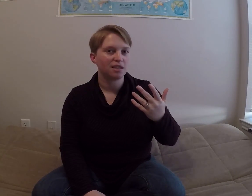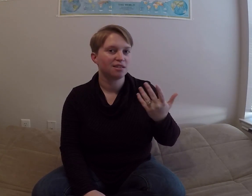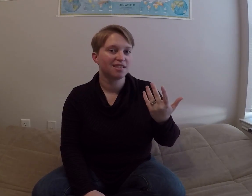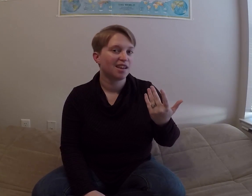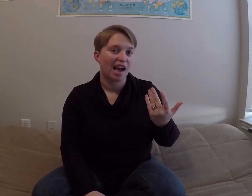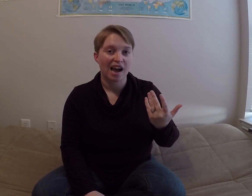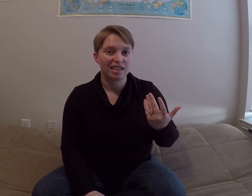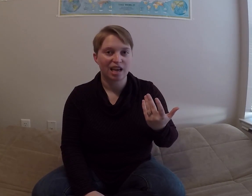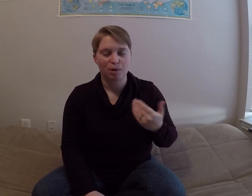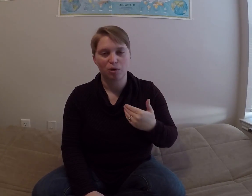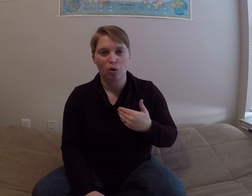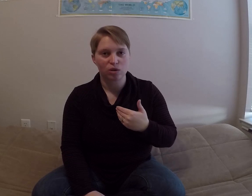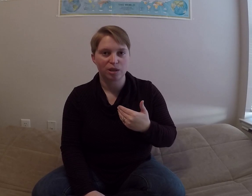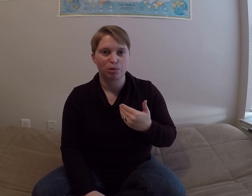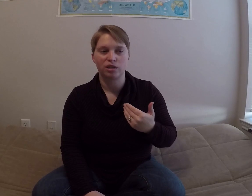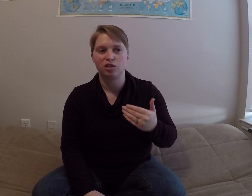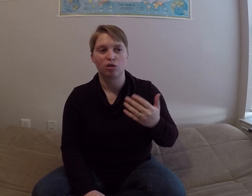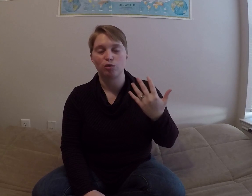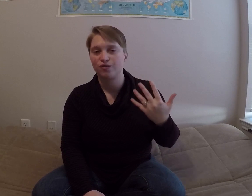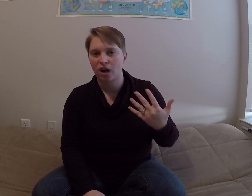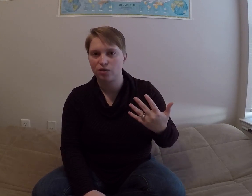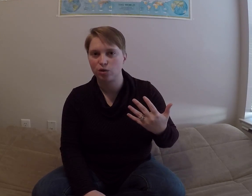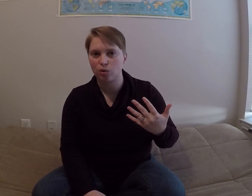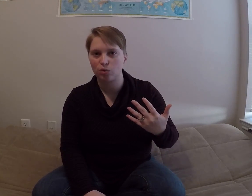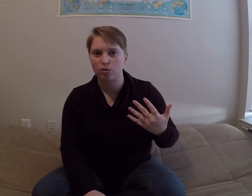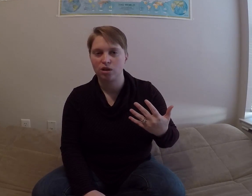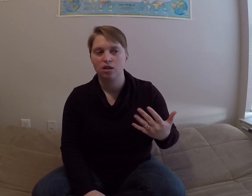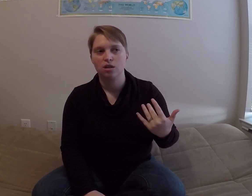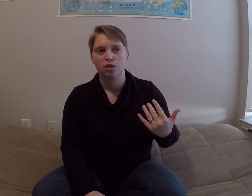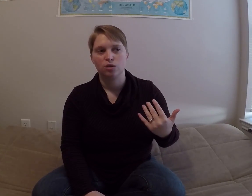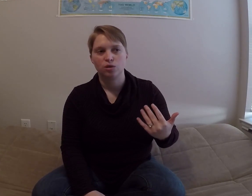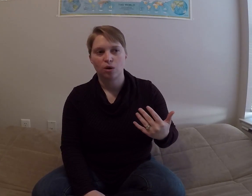Meaning I didn’t get my Cochlear Implant until I was five years old